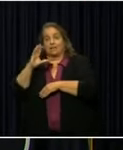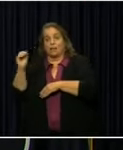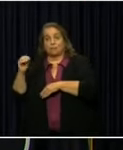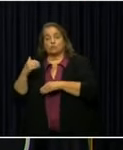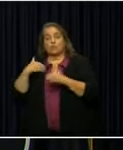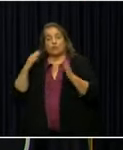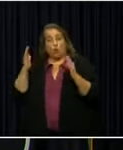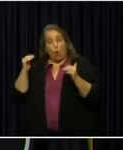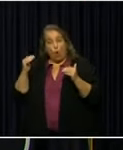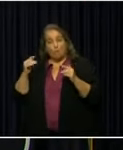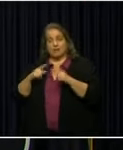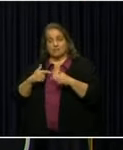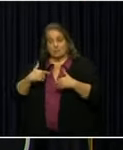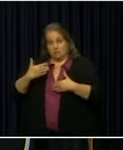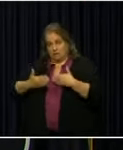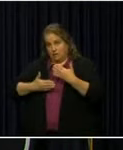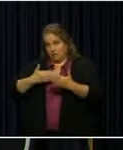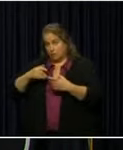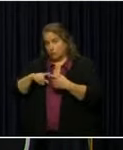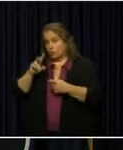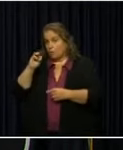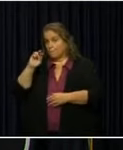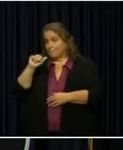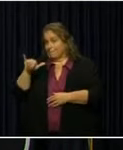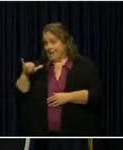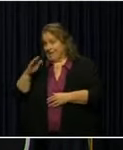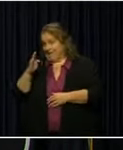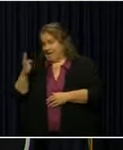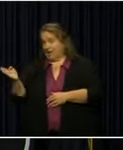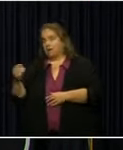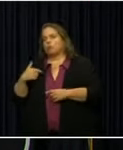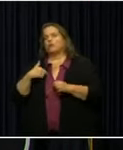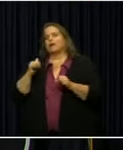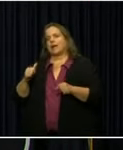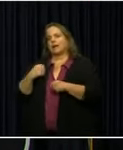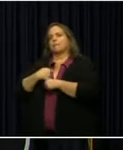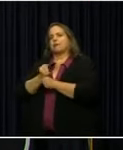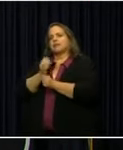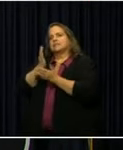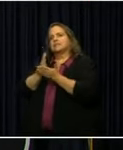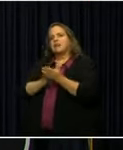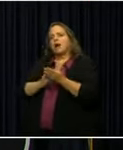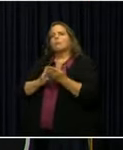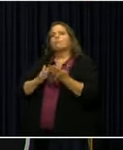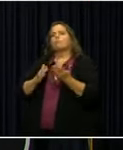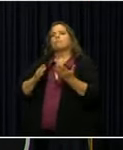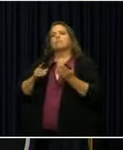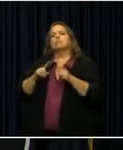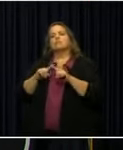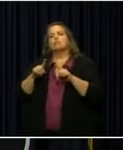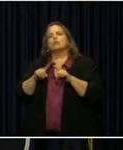RESULTS. SO WE HAVEN'T SEEN THAT YET, BUT THAT'S SOMETHING EVERYBODY CAN WATCH AND IT WILL GIVE US A GOOD IDEA.